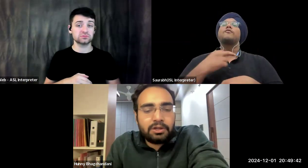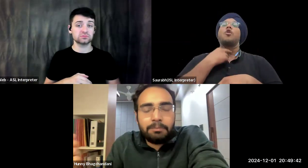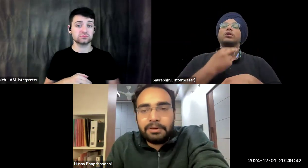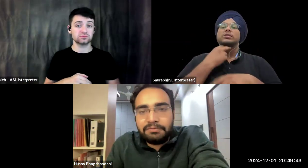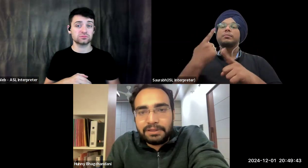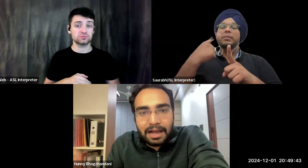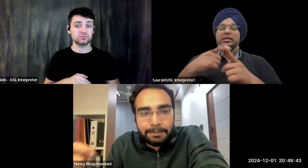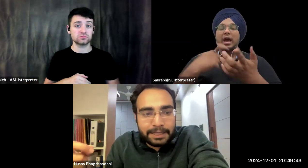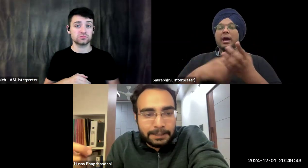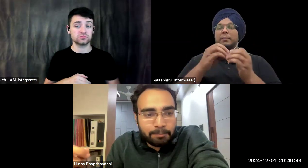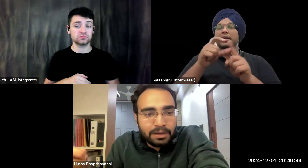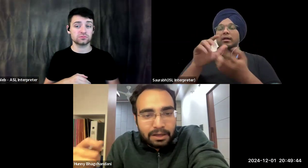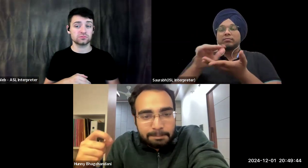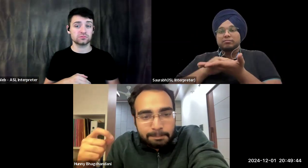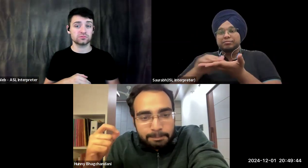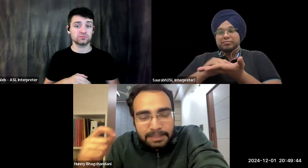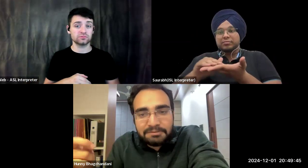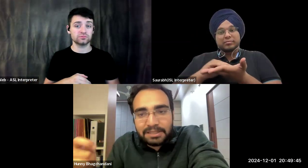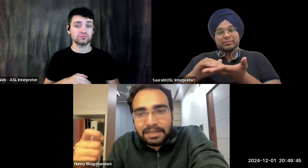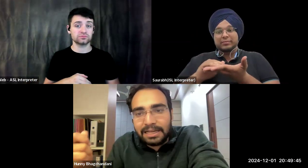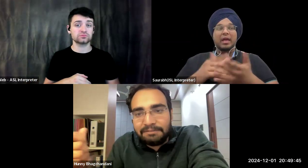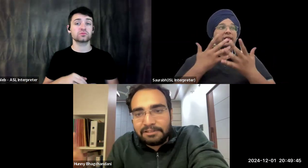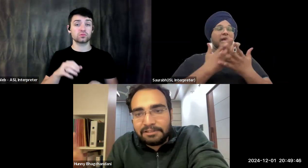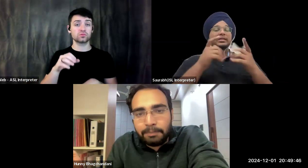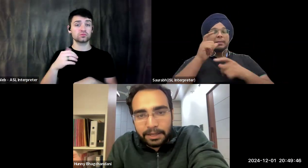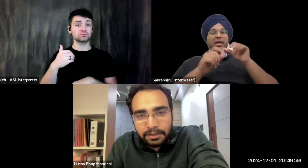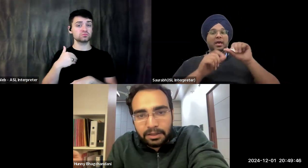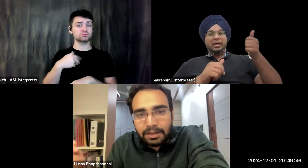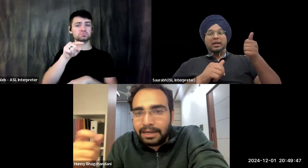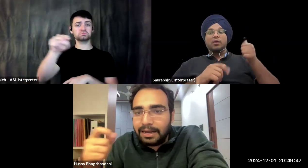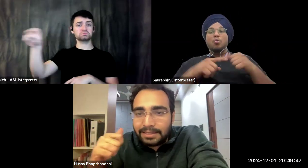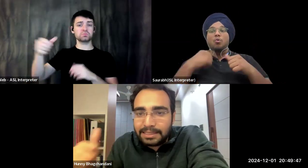or the computer with RBD, a person with hearing and visually impaired